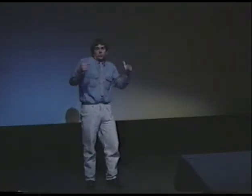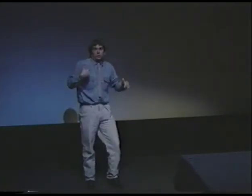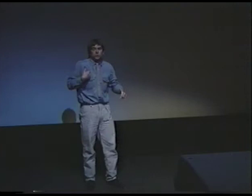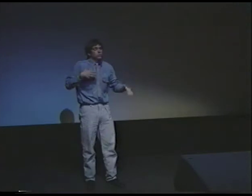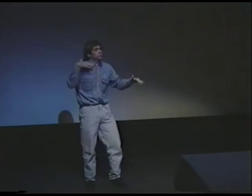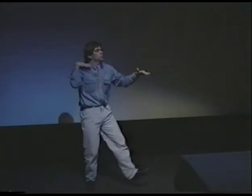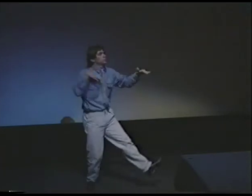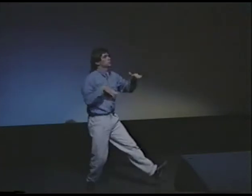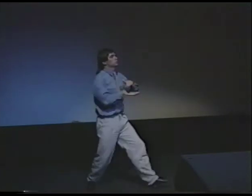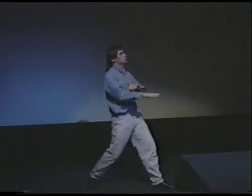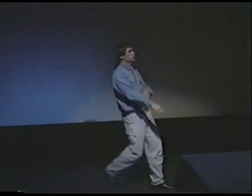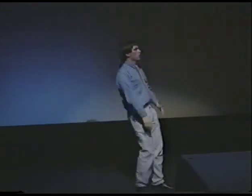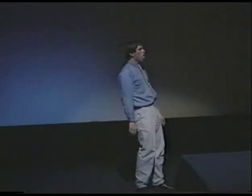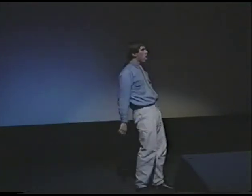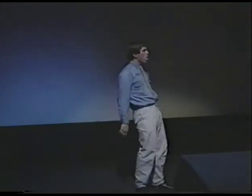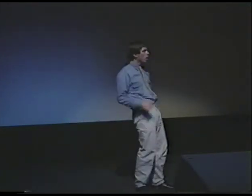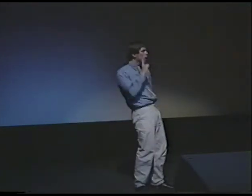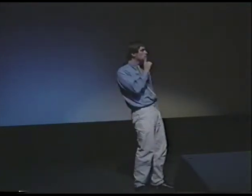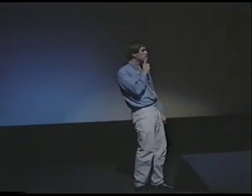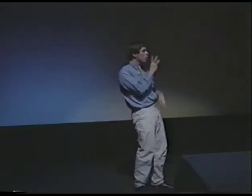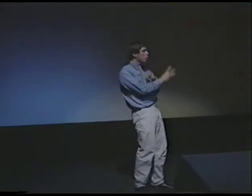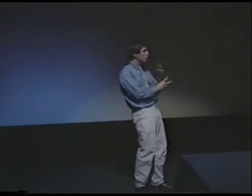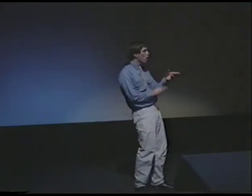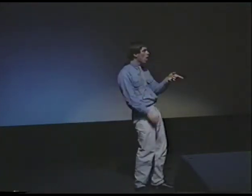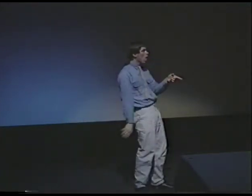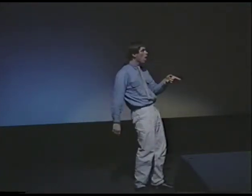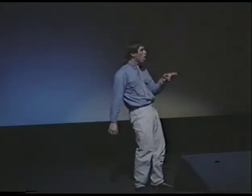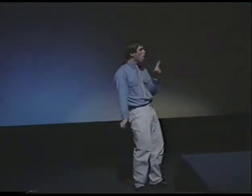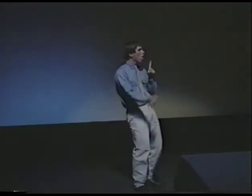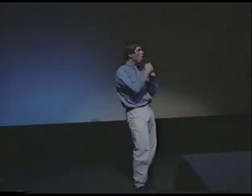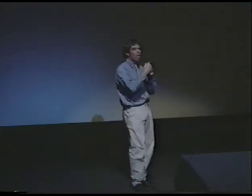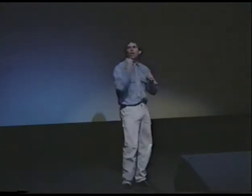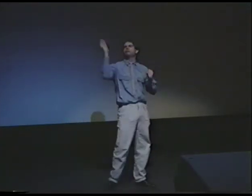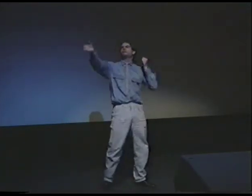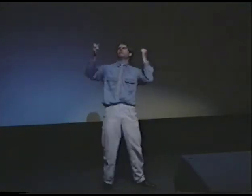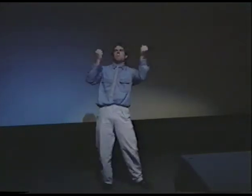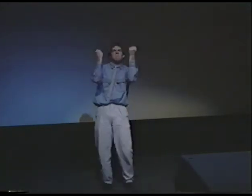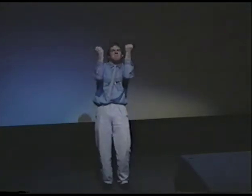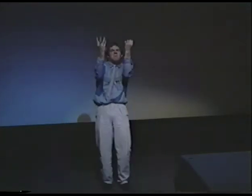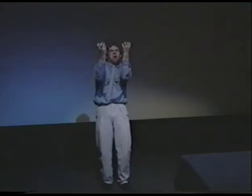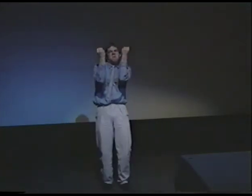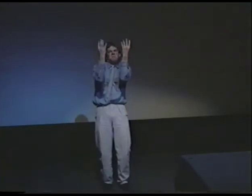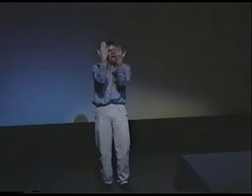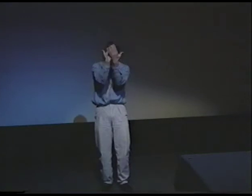And at that time I didn't know sign language. I went in the conference, and there was this deaf world.